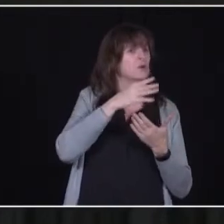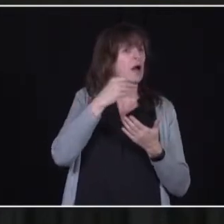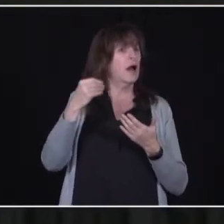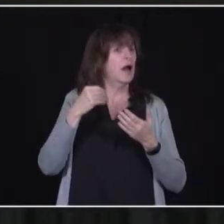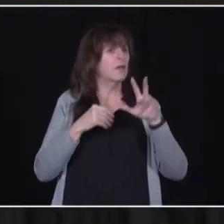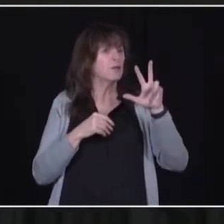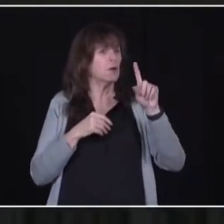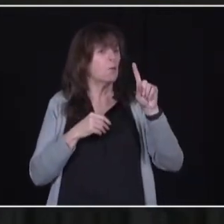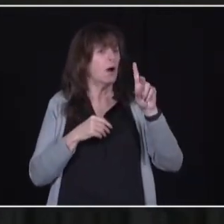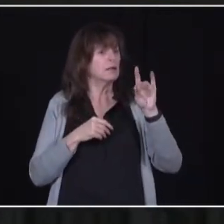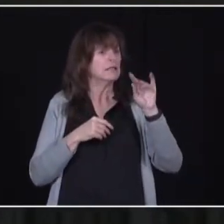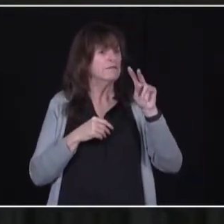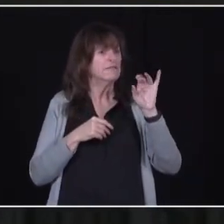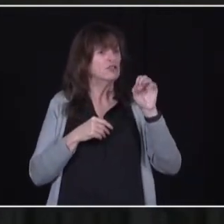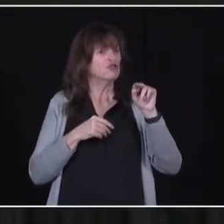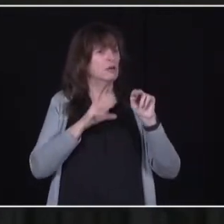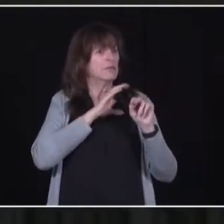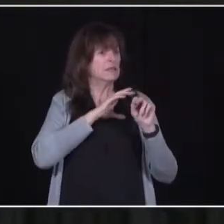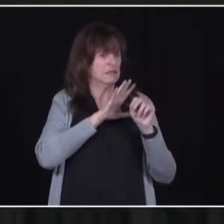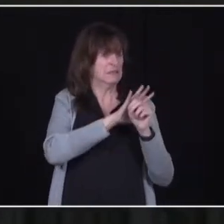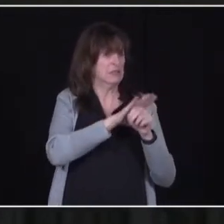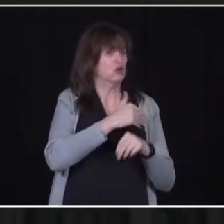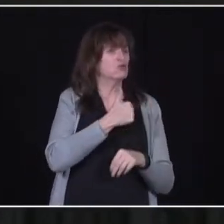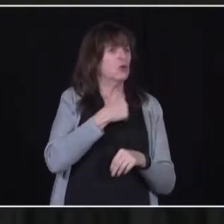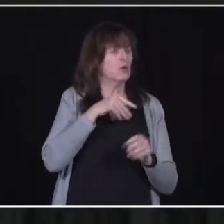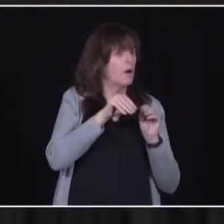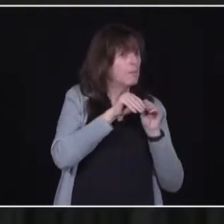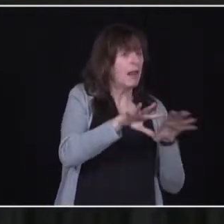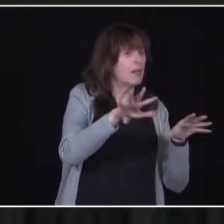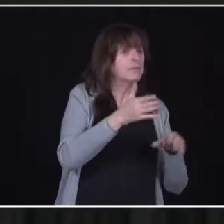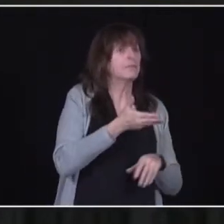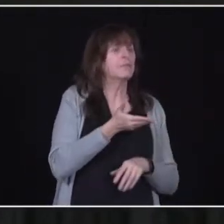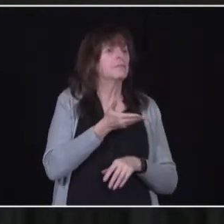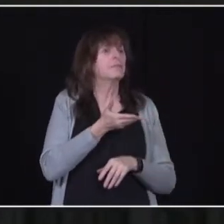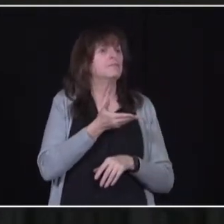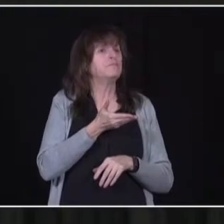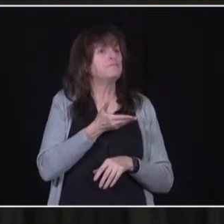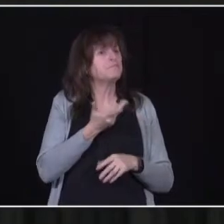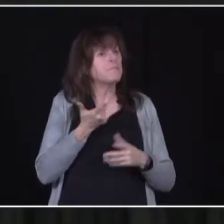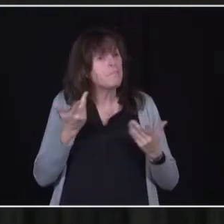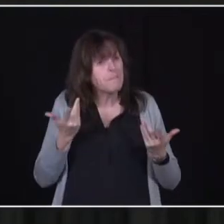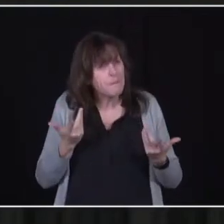What more can you tell us about the next steps Those that you are listing is the most important essential workers.